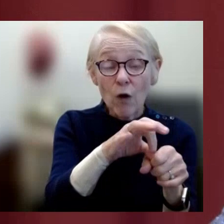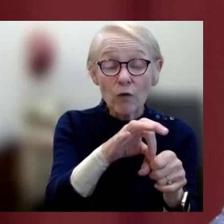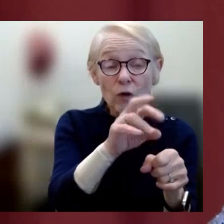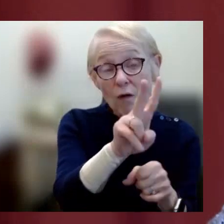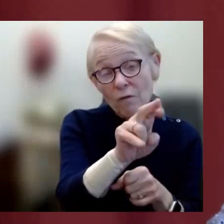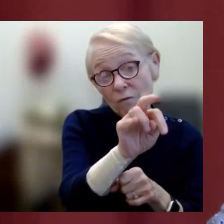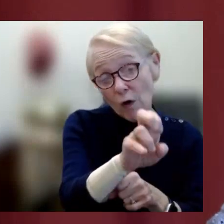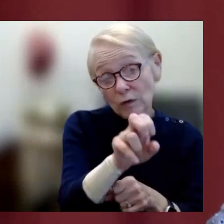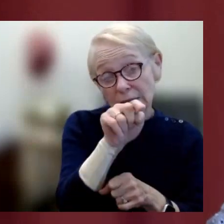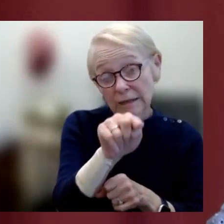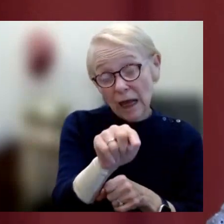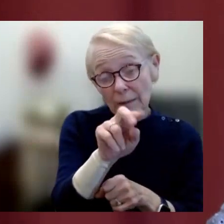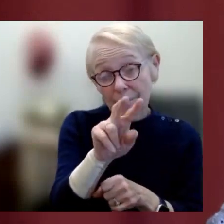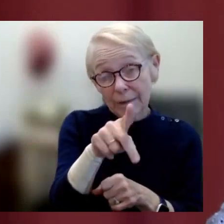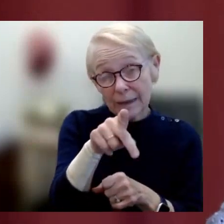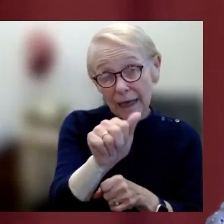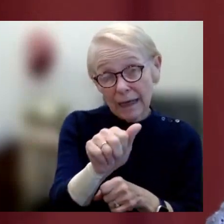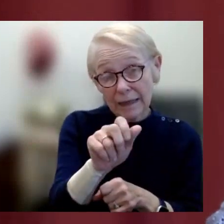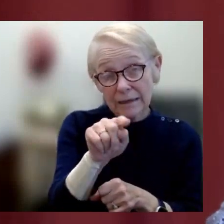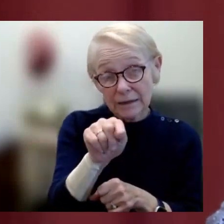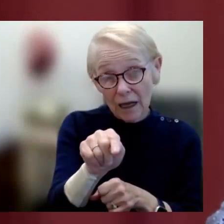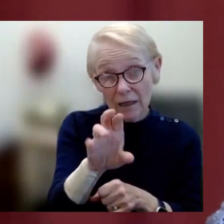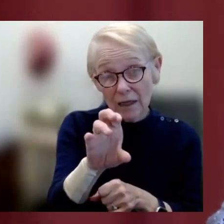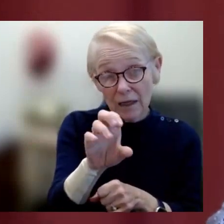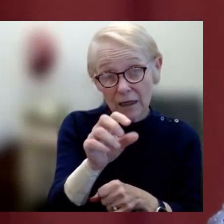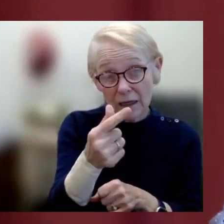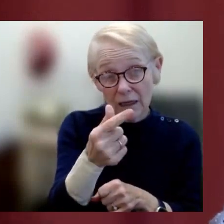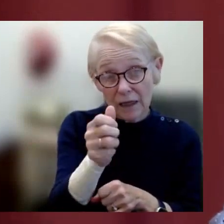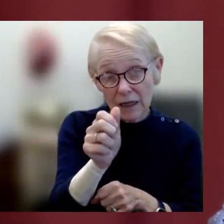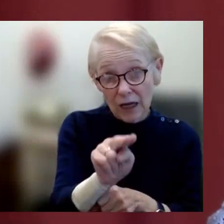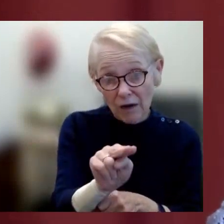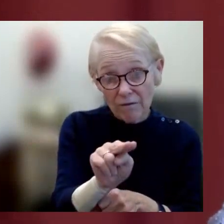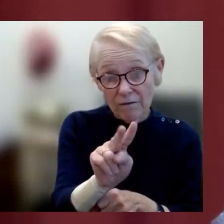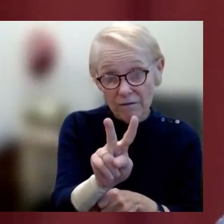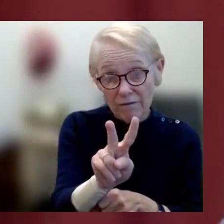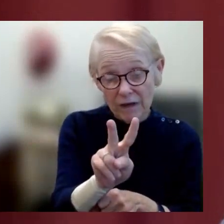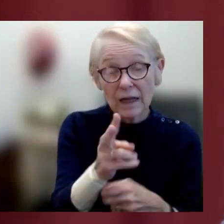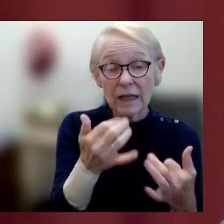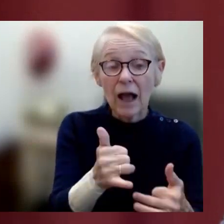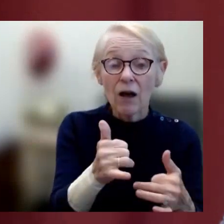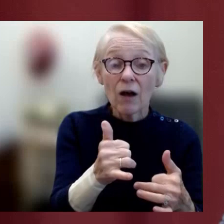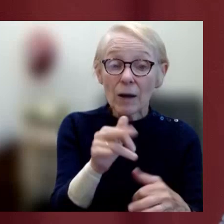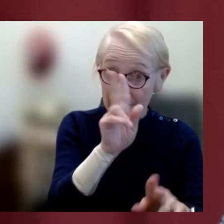but again you know they're just to break it down people in Pennsylvania have the option of voting